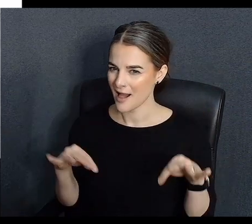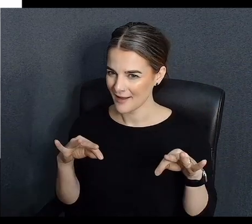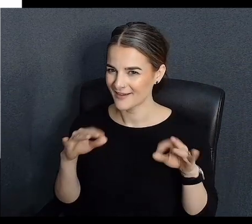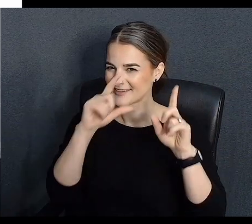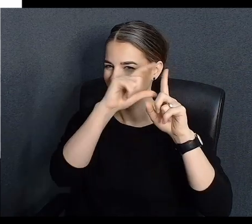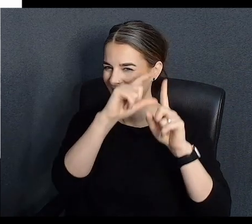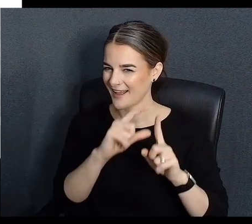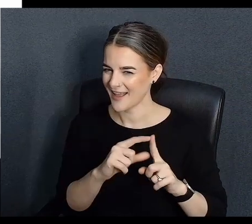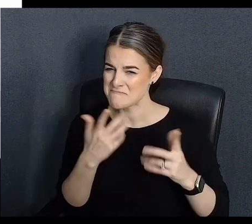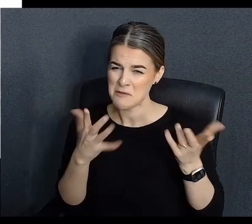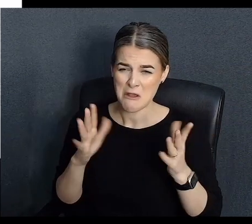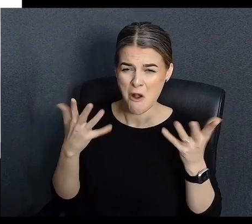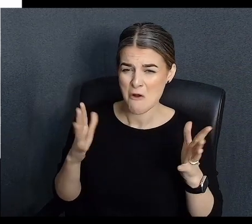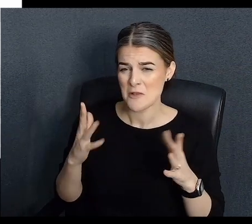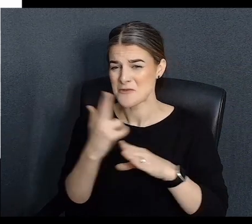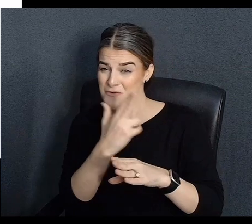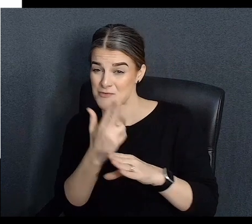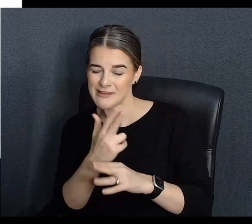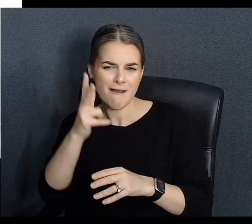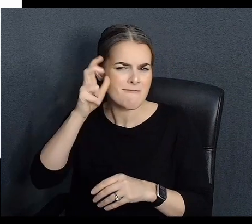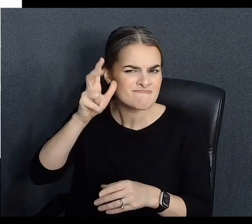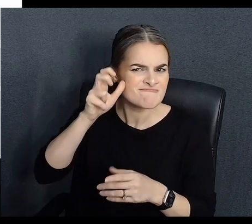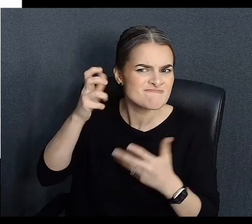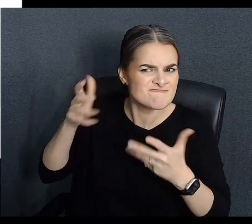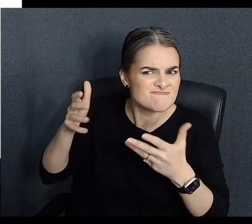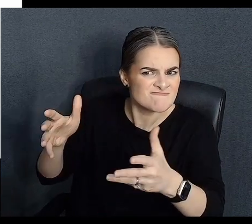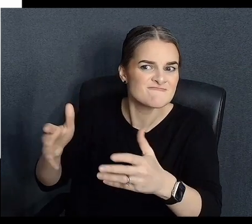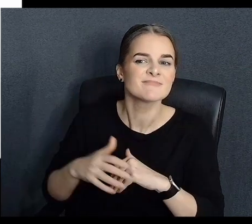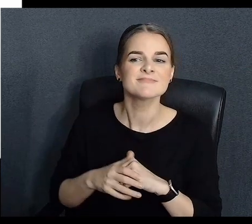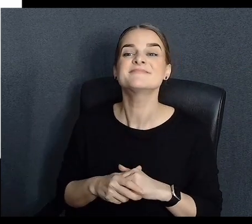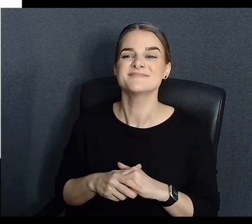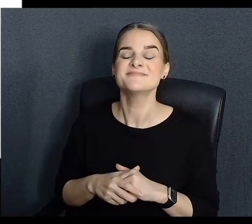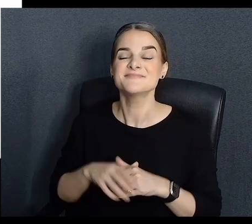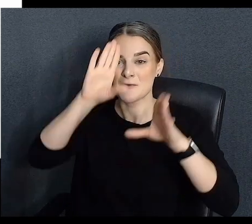been using a little bit, and that you've probably heard, we're going to be focusing on AAC.